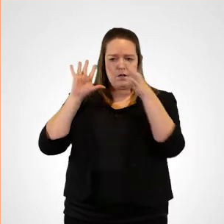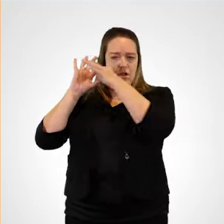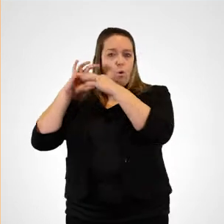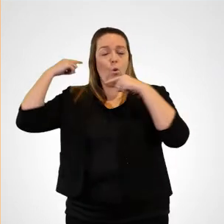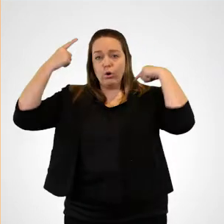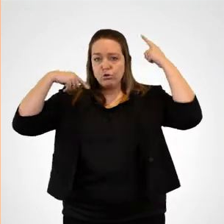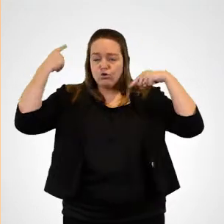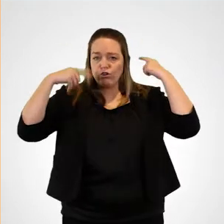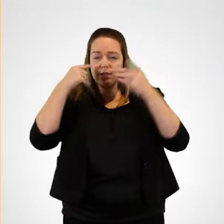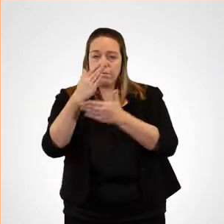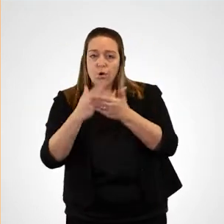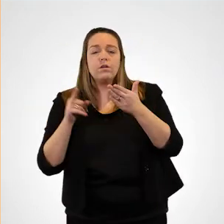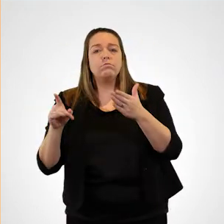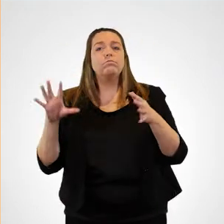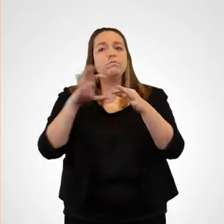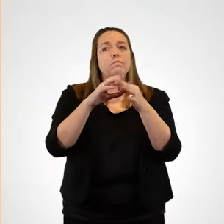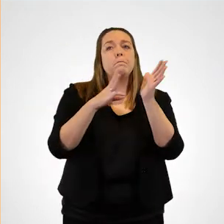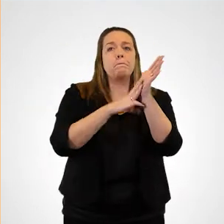comes from something that's called the McGurk effect.